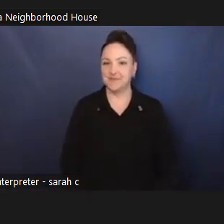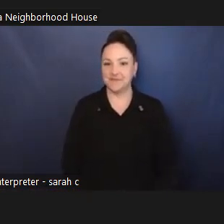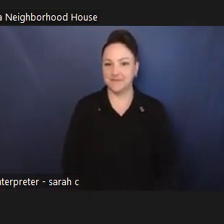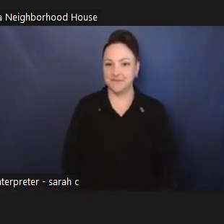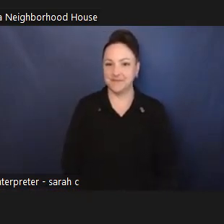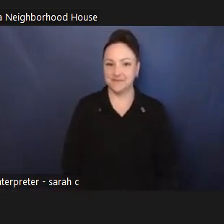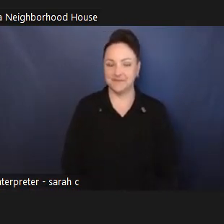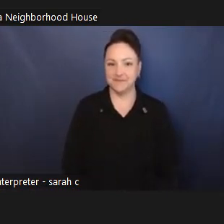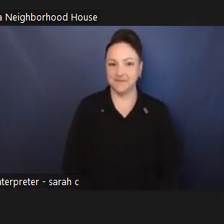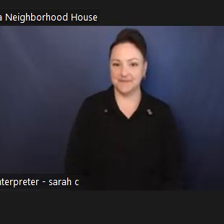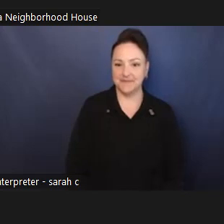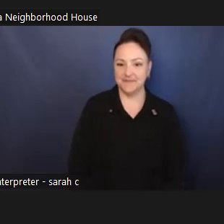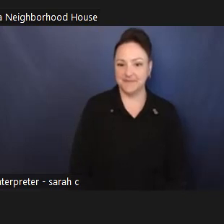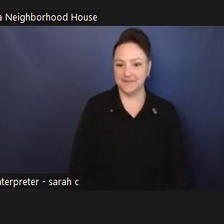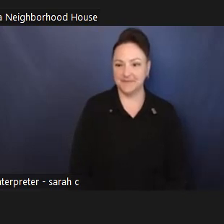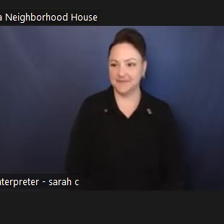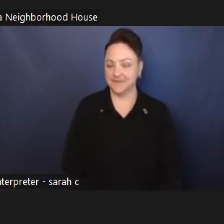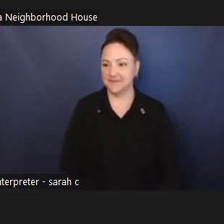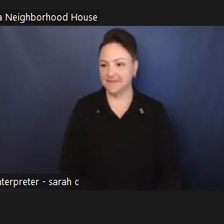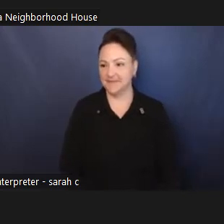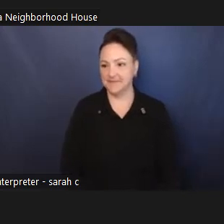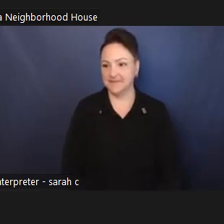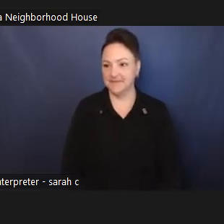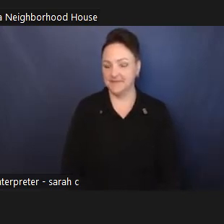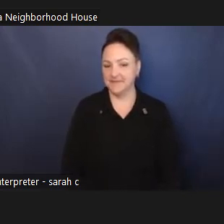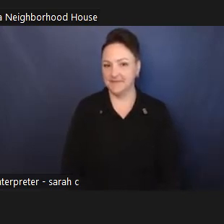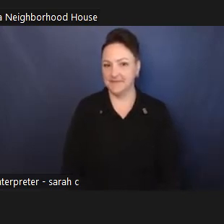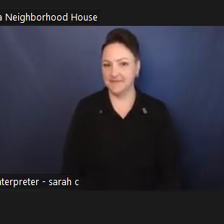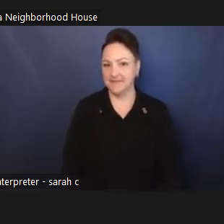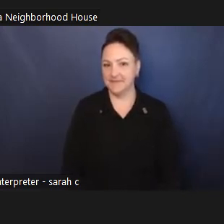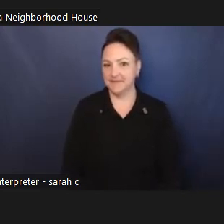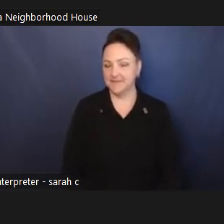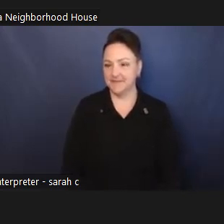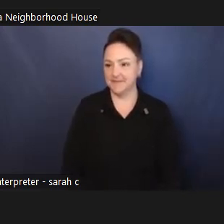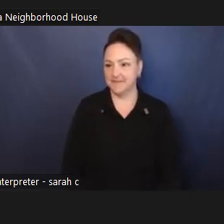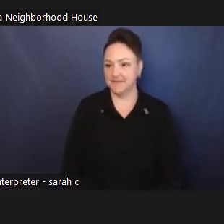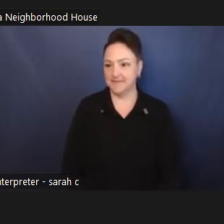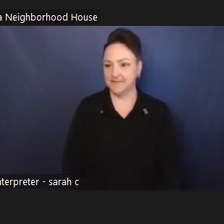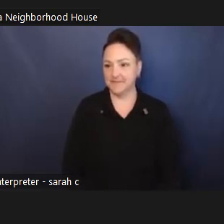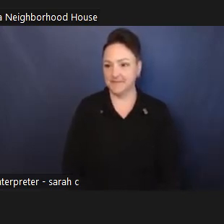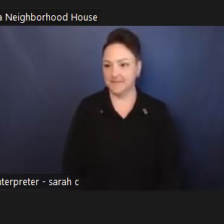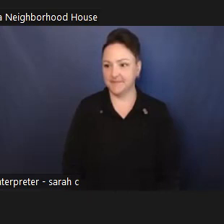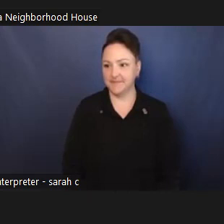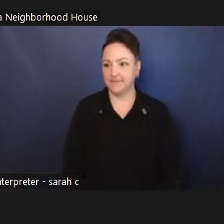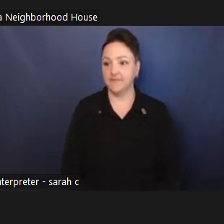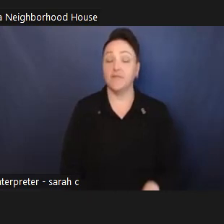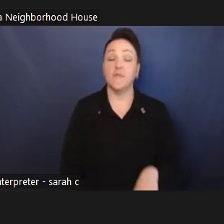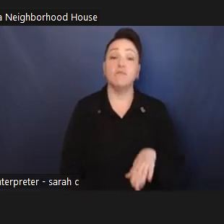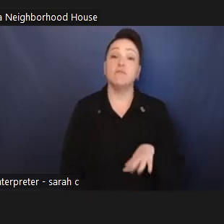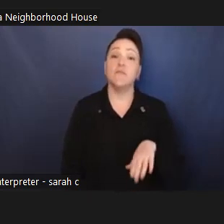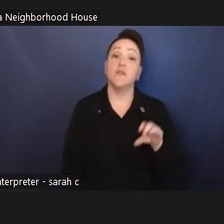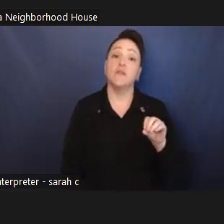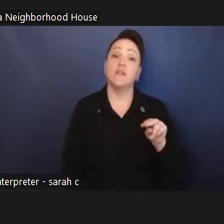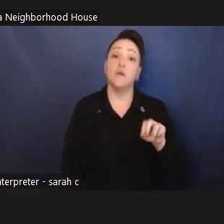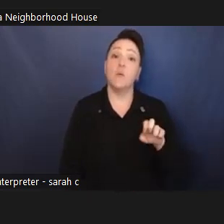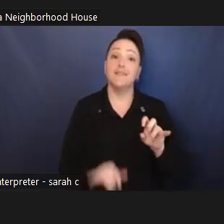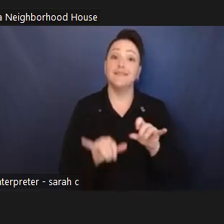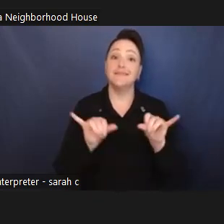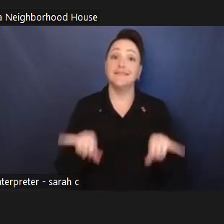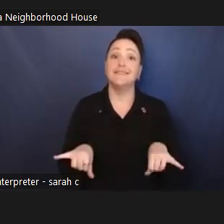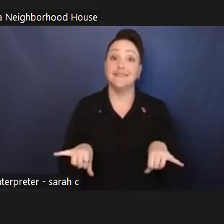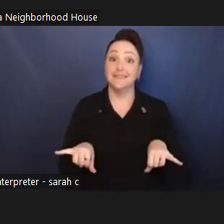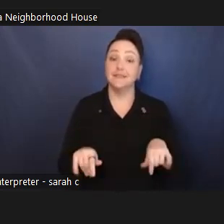And I wasn't kidding around if you are interested in the one system. I had about 16 people in that